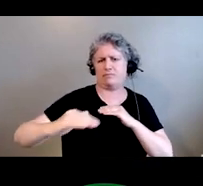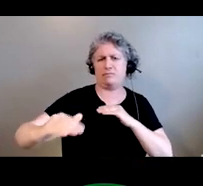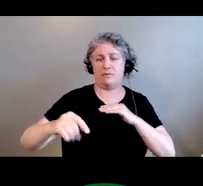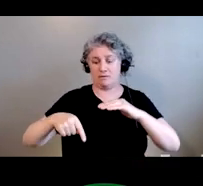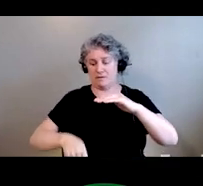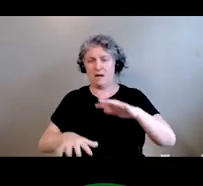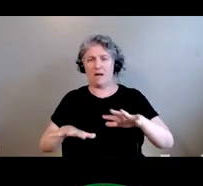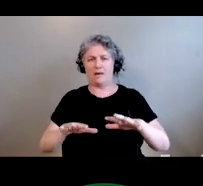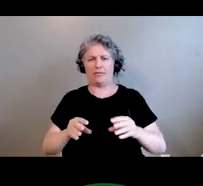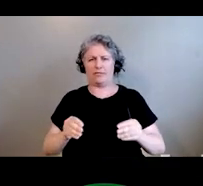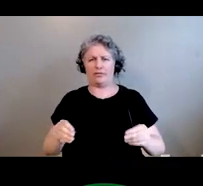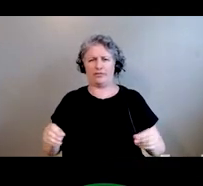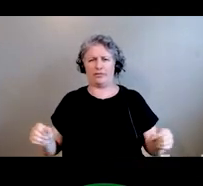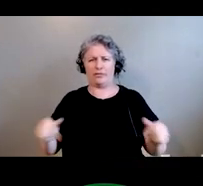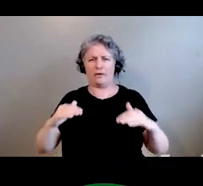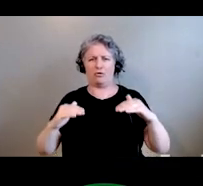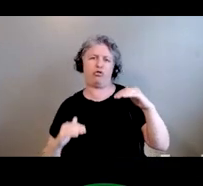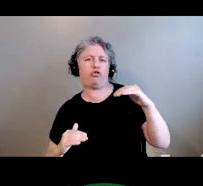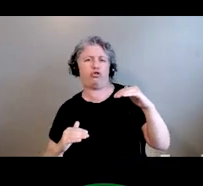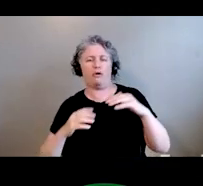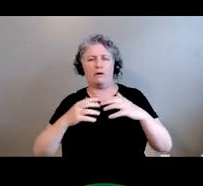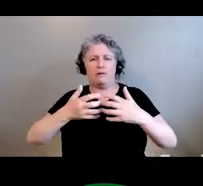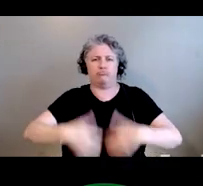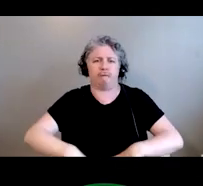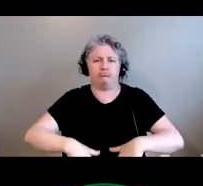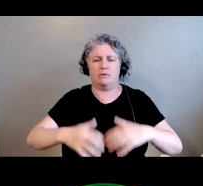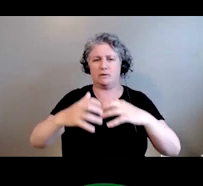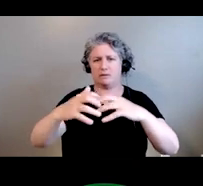So I think that I just wanted to throw that in there. But the other last thing I wanted